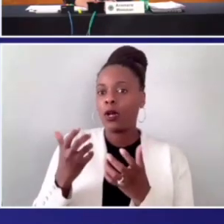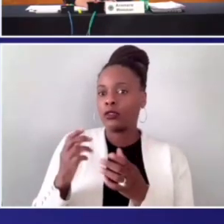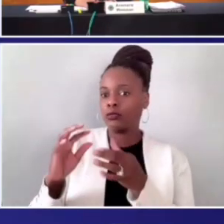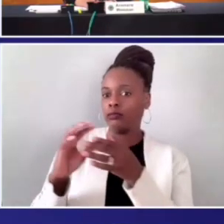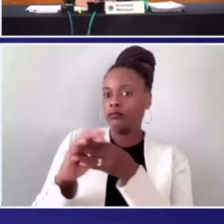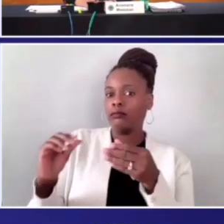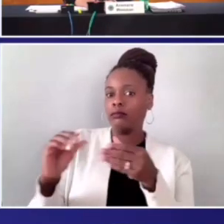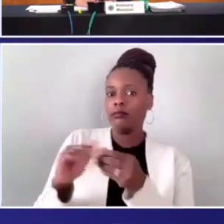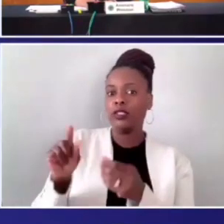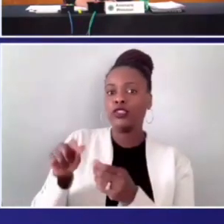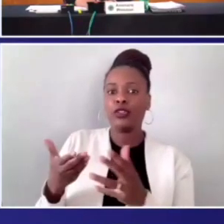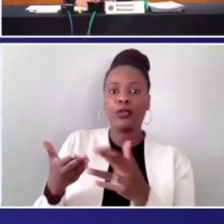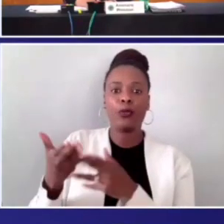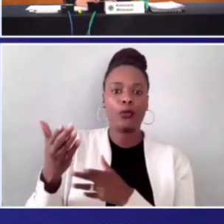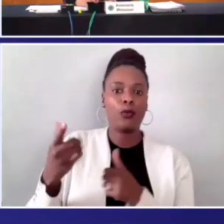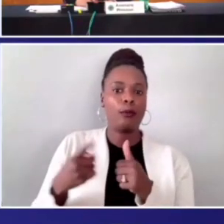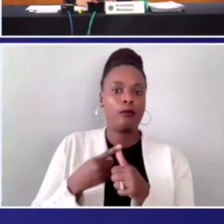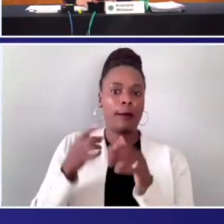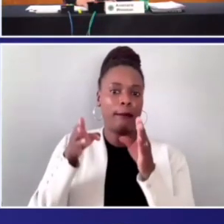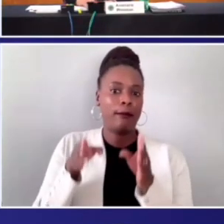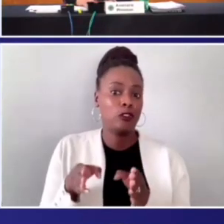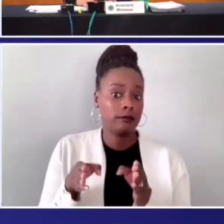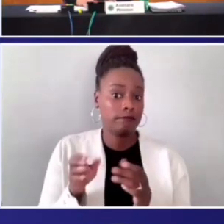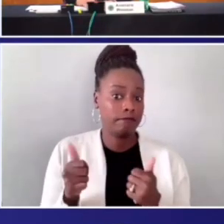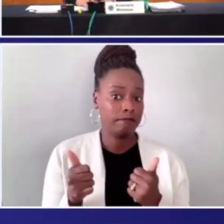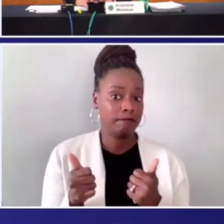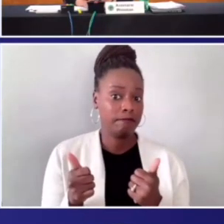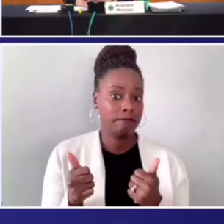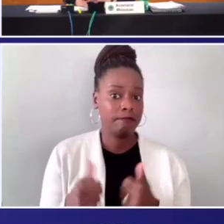through their primary, okay? Thank you.